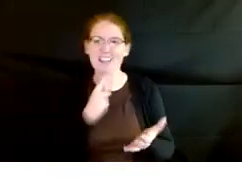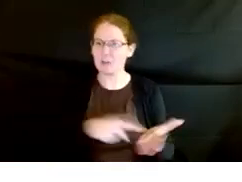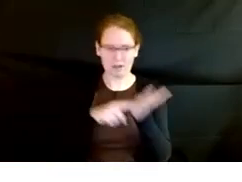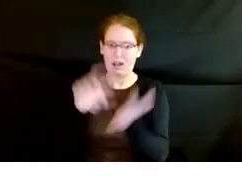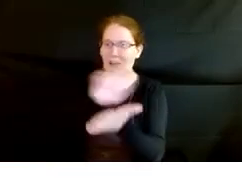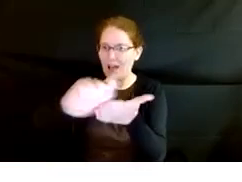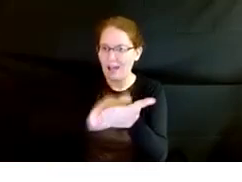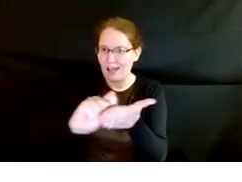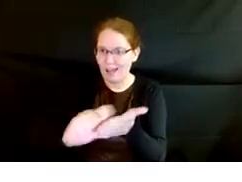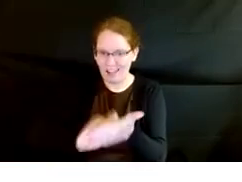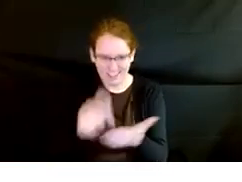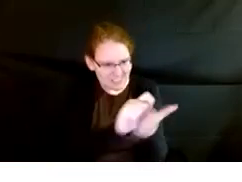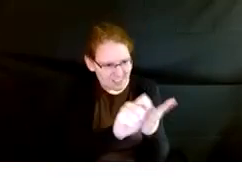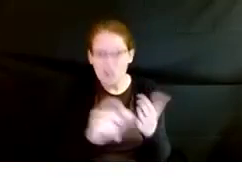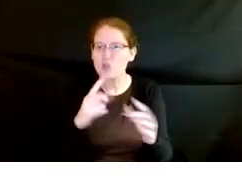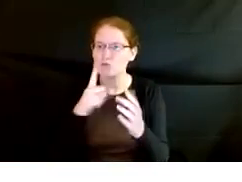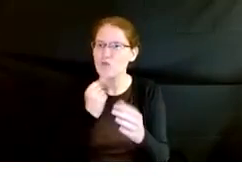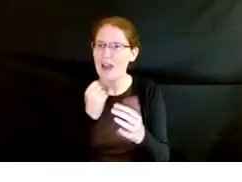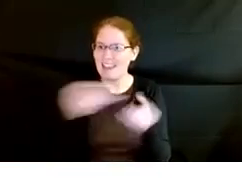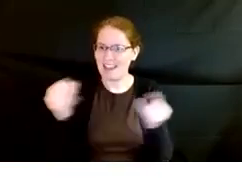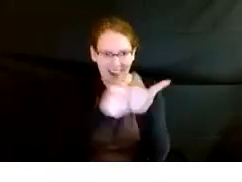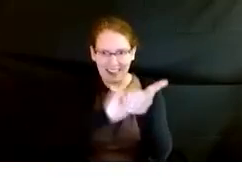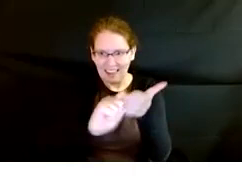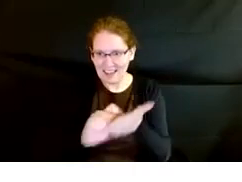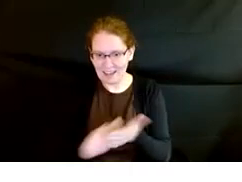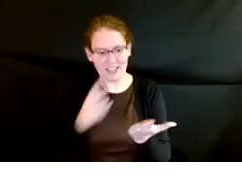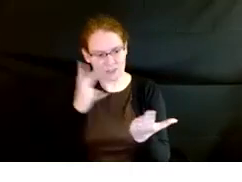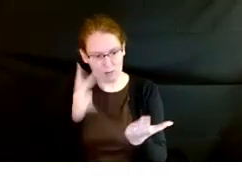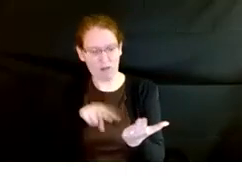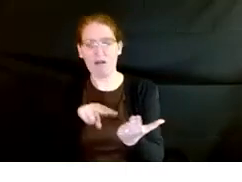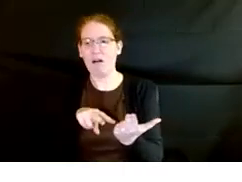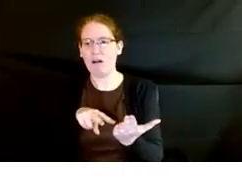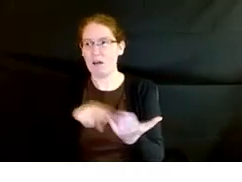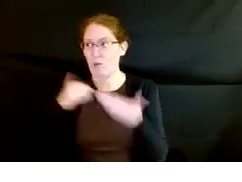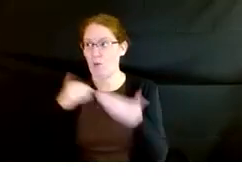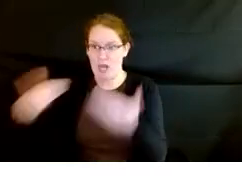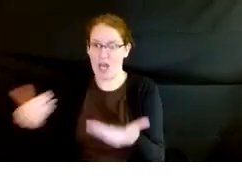significant sections of it and they took that mark up um and I think those relationships were key as